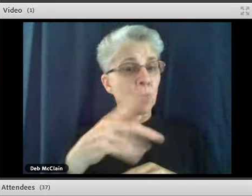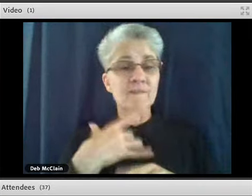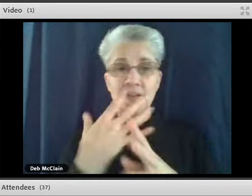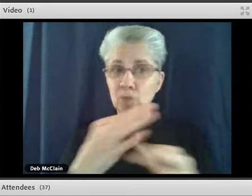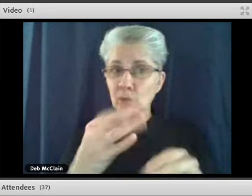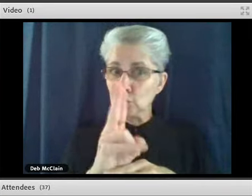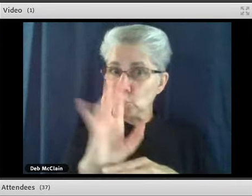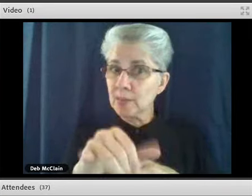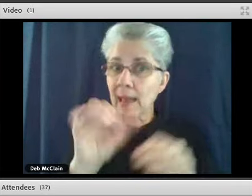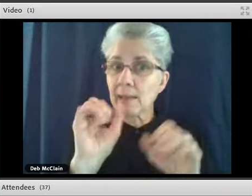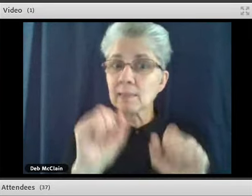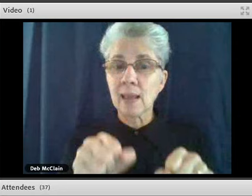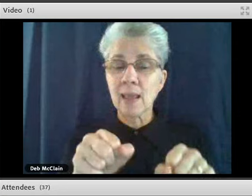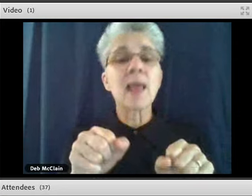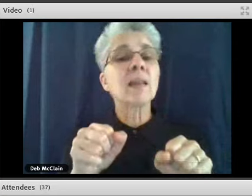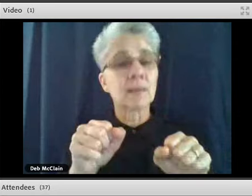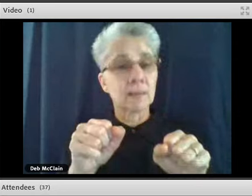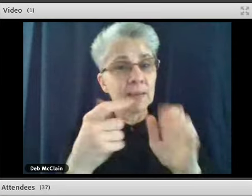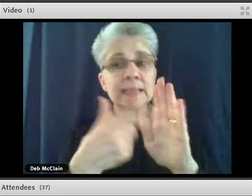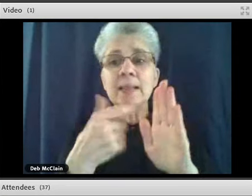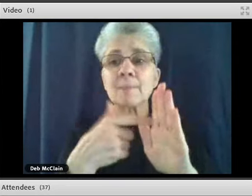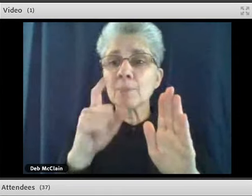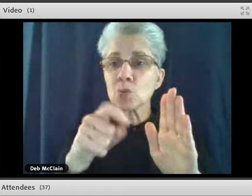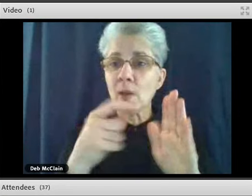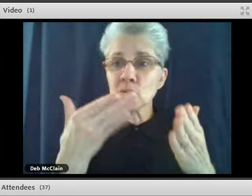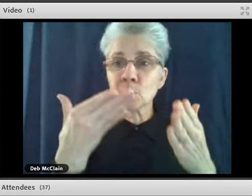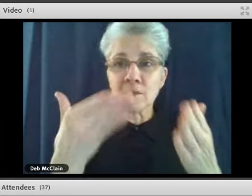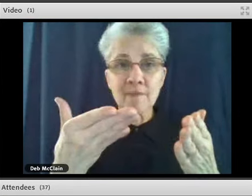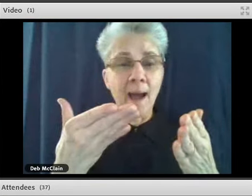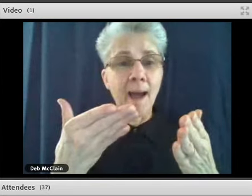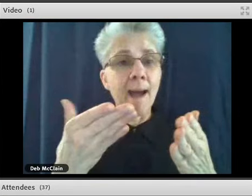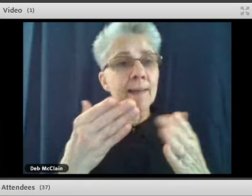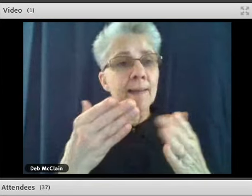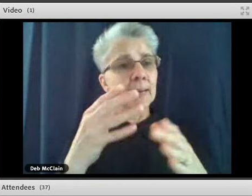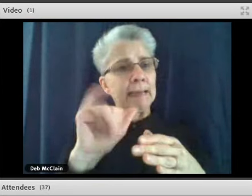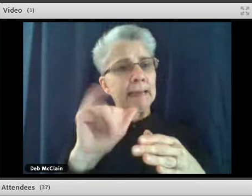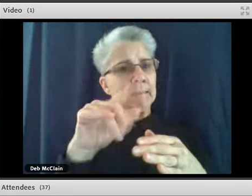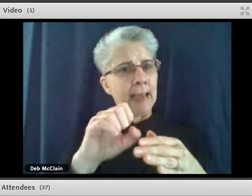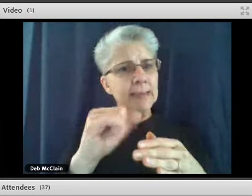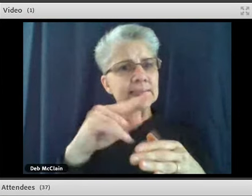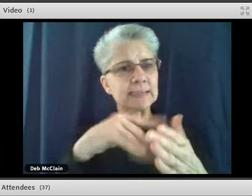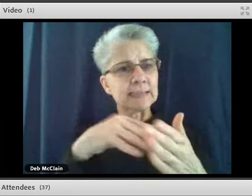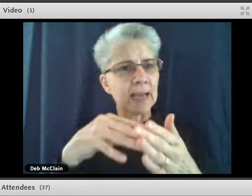Again, you can use my PowerPoint. Please feel free to use it. Sometimes, you're going to have to provide case studies,